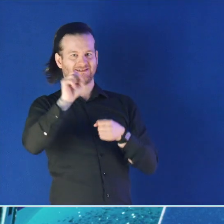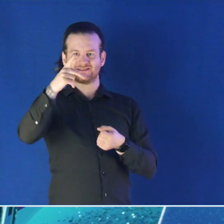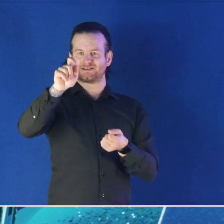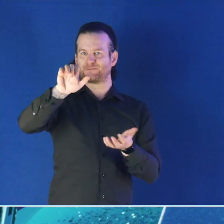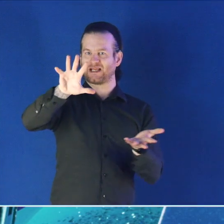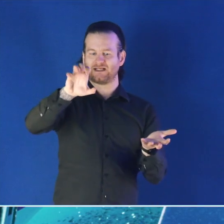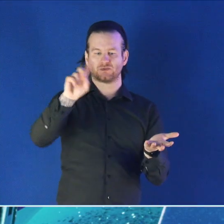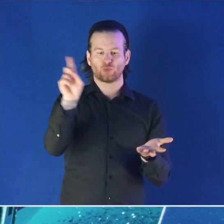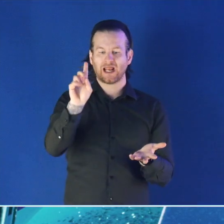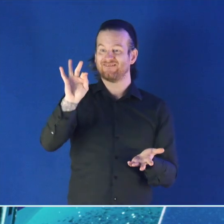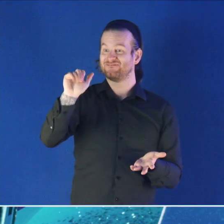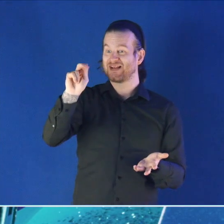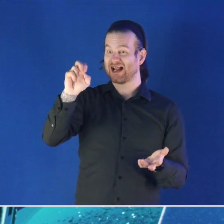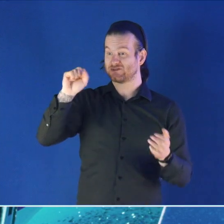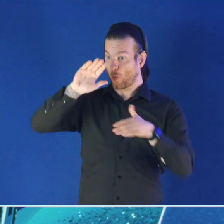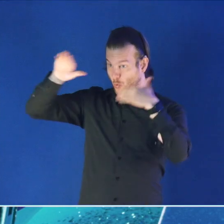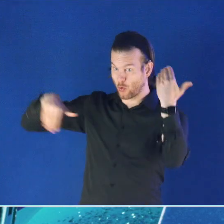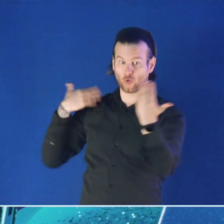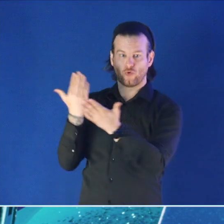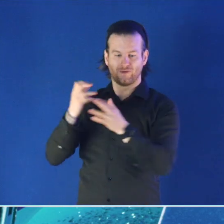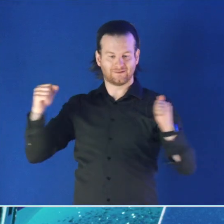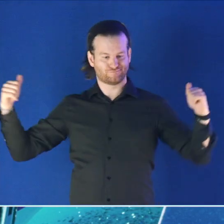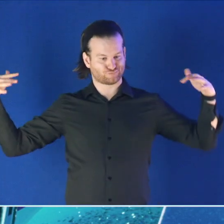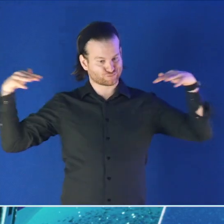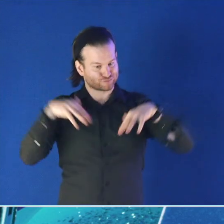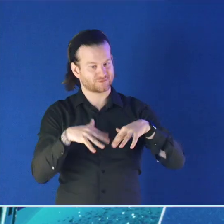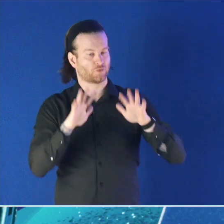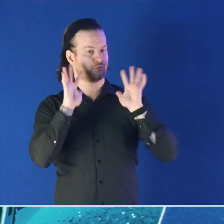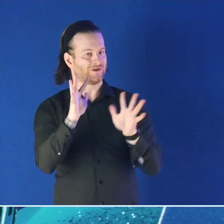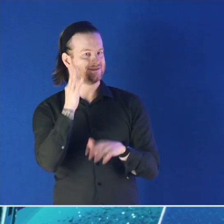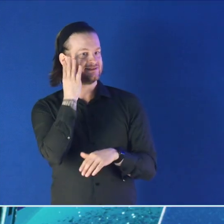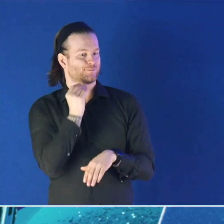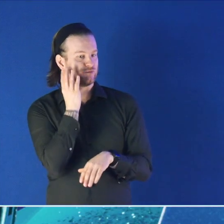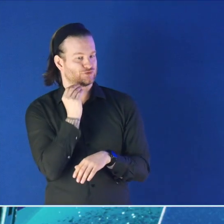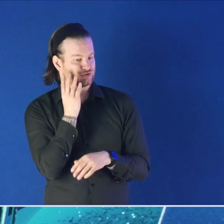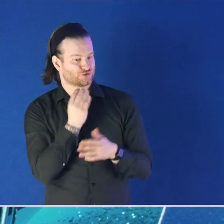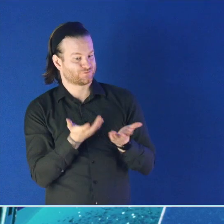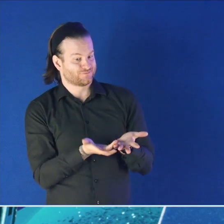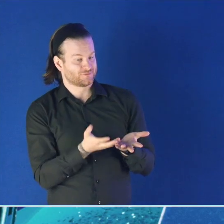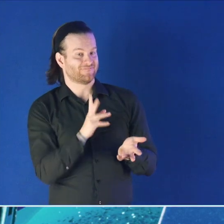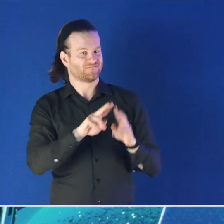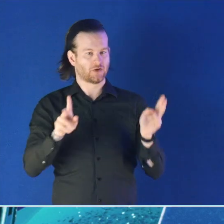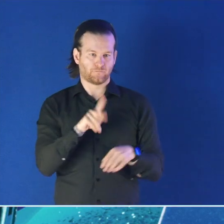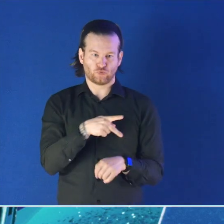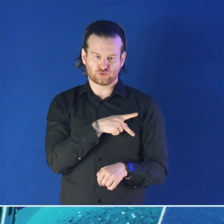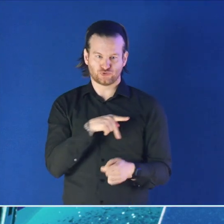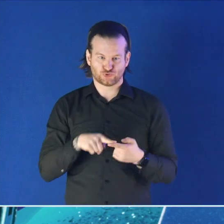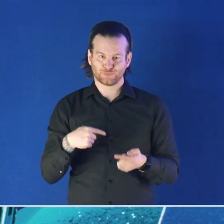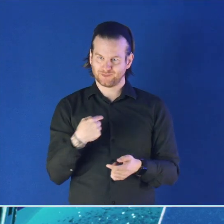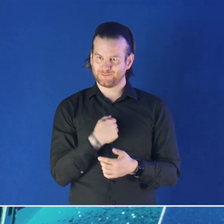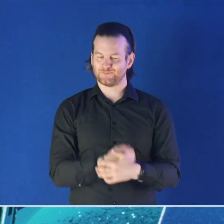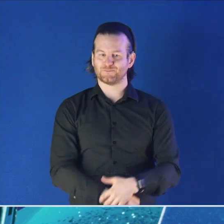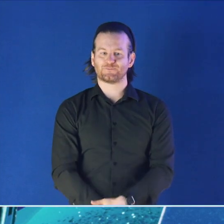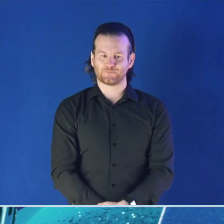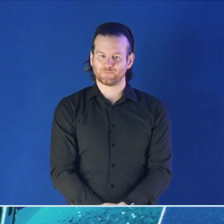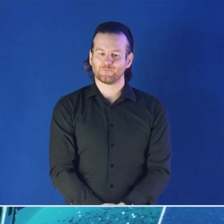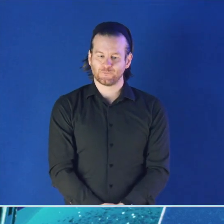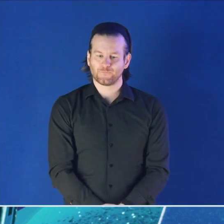but it's also just the right thing to do. Agree completely. I'm trying to do the math, 21 years at Microsoft. I'm 27.